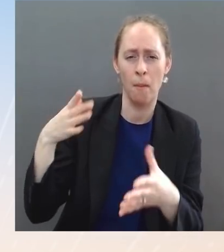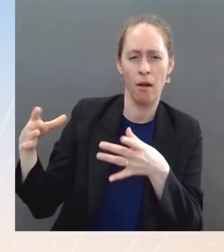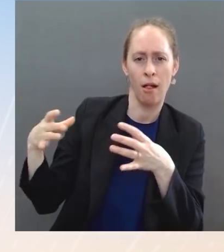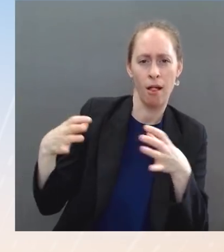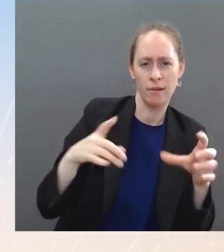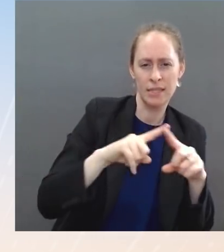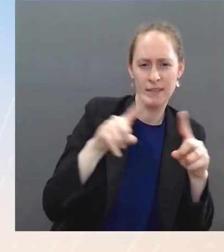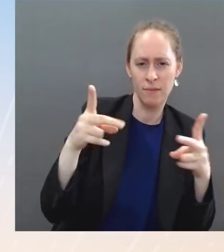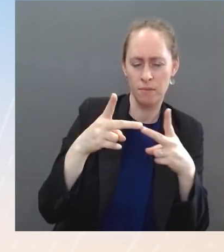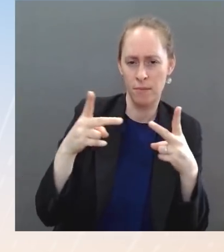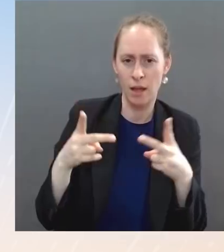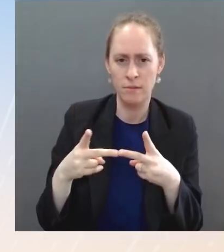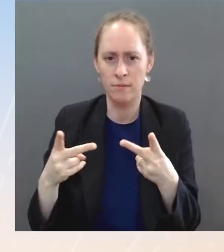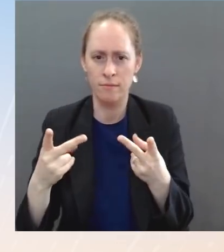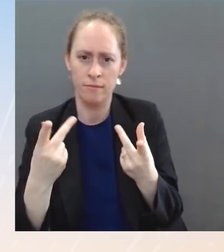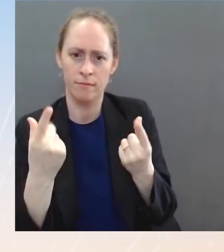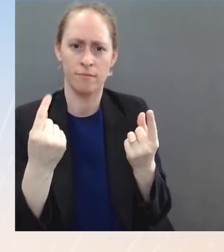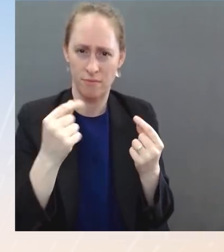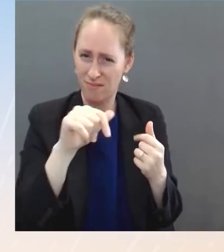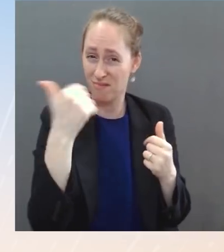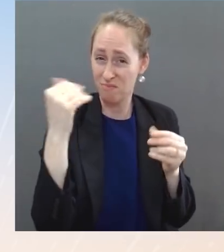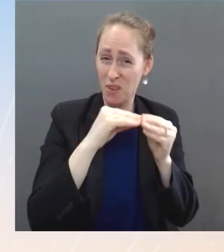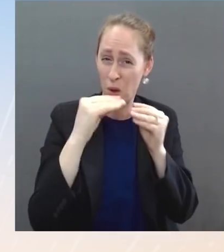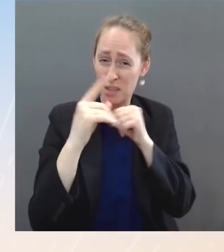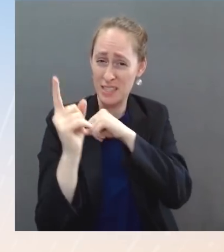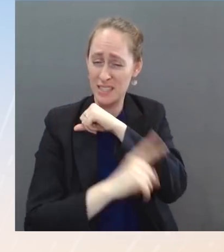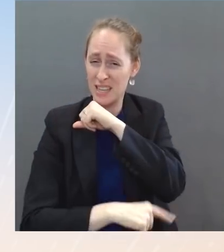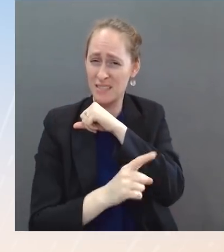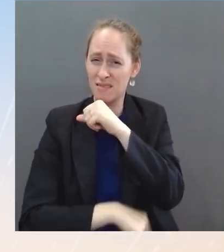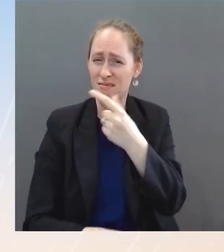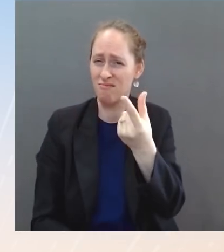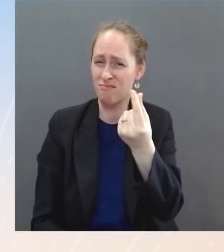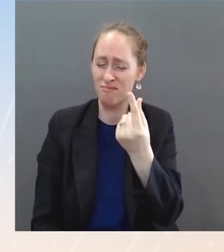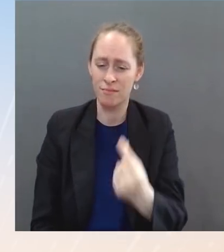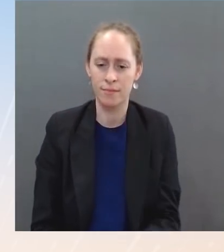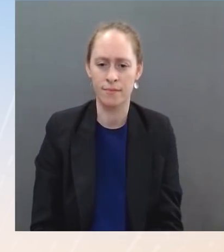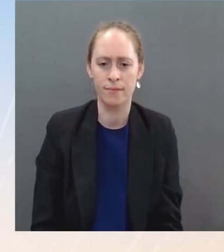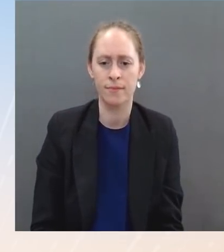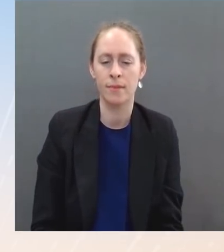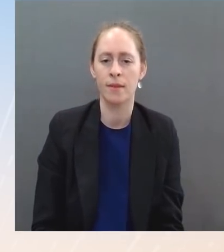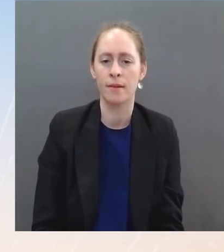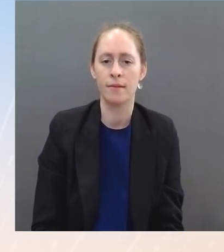Mr. Sullivan: So, I would say two things about sanctions. One is that sanctions are intended to impose costs